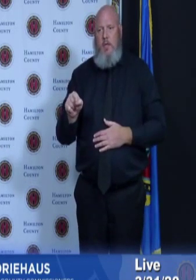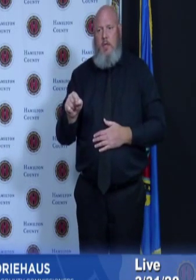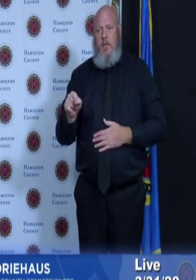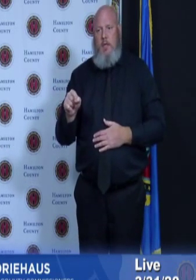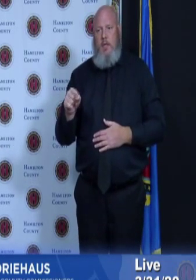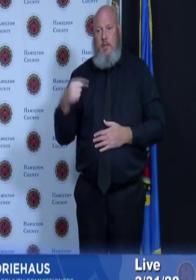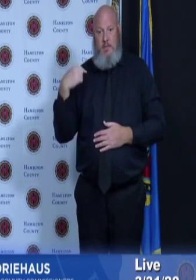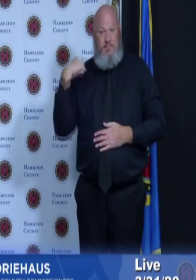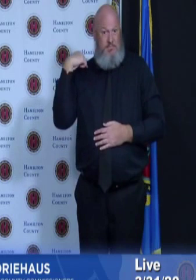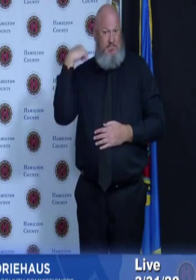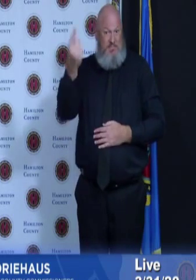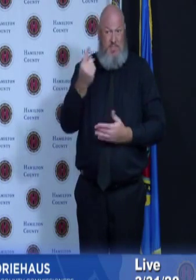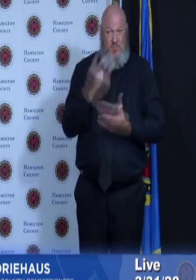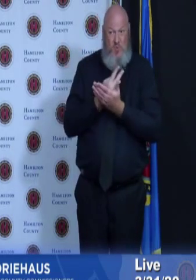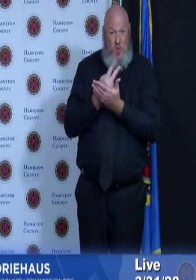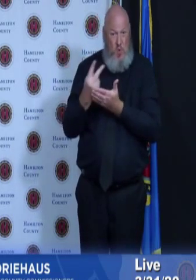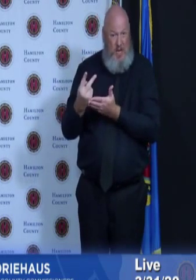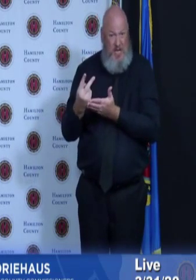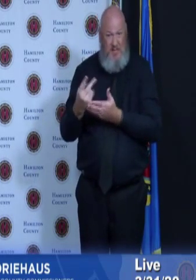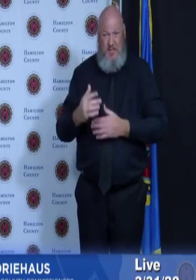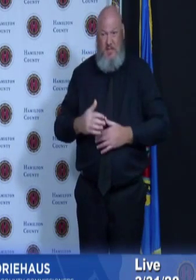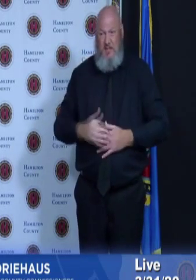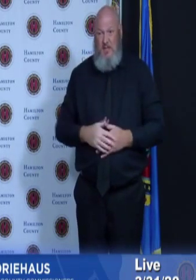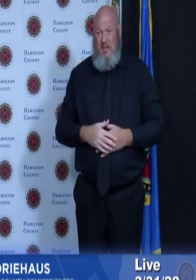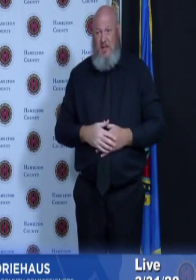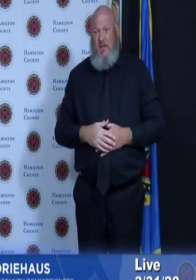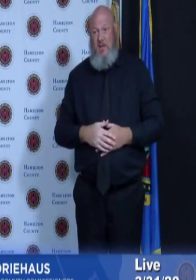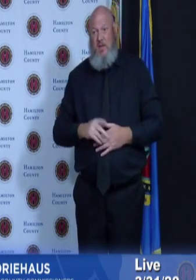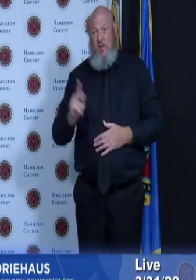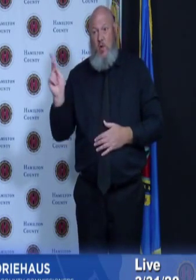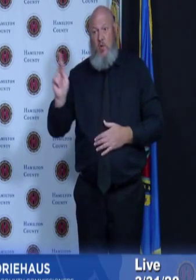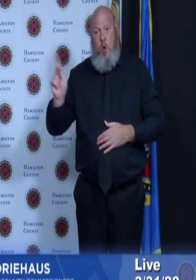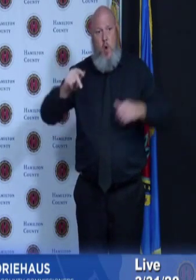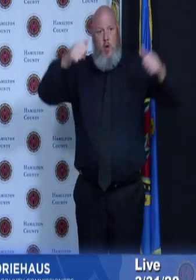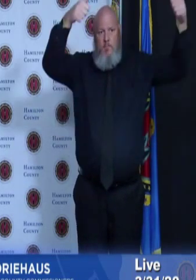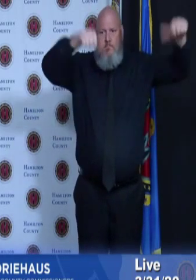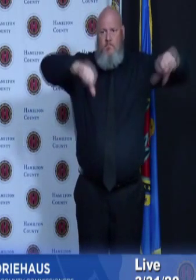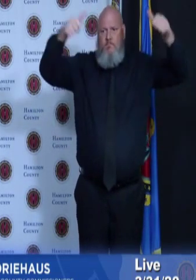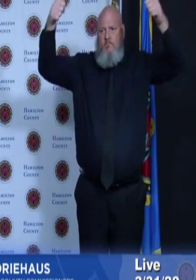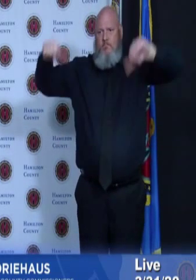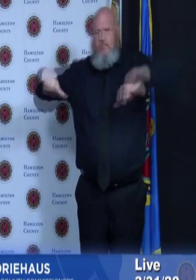reminding customers of the CDC guidance to remain six feet apart in addition